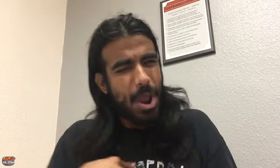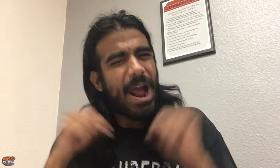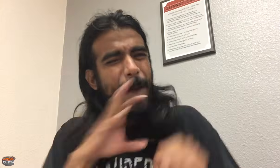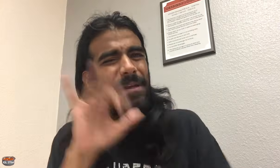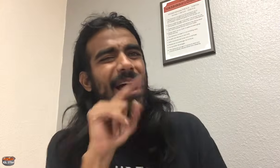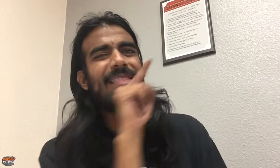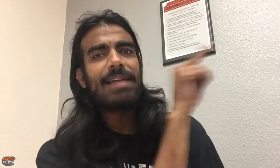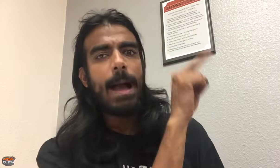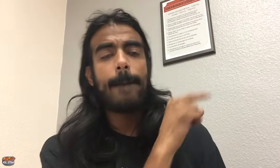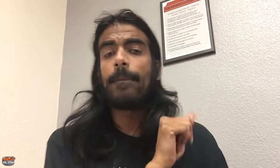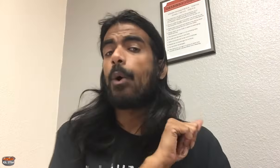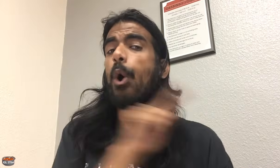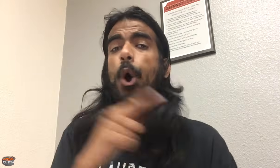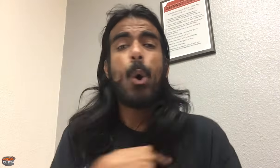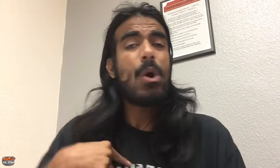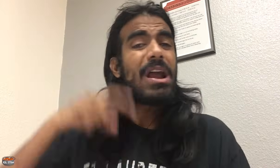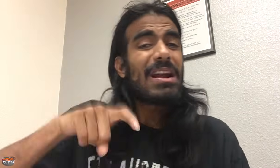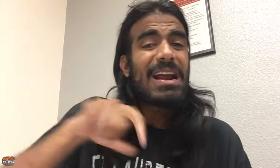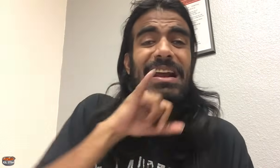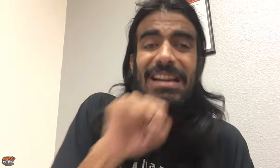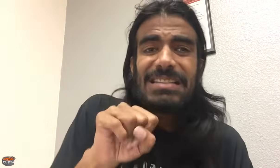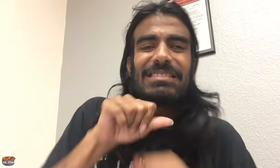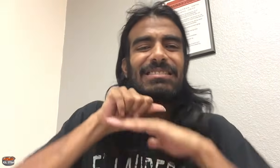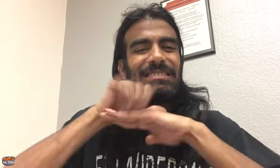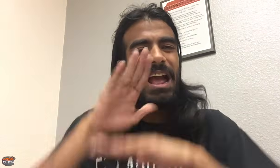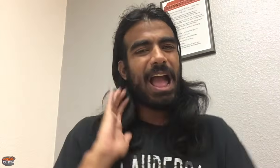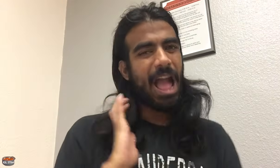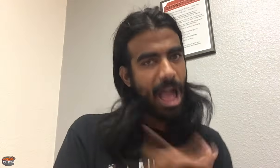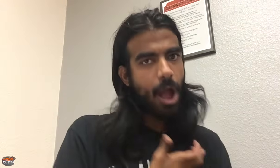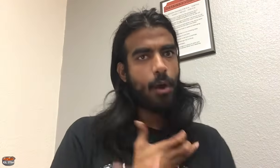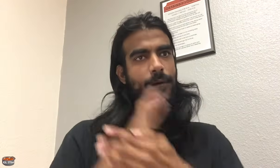make wonderful and great movies. We can do anything a hearing person can do!